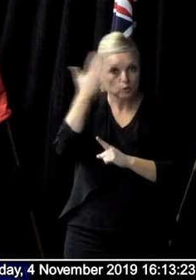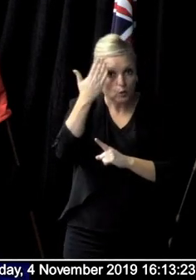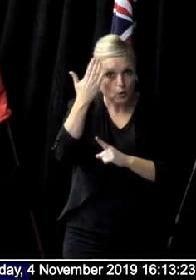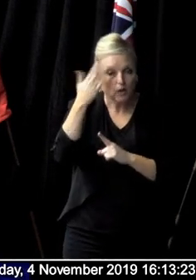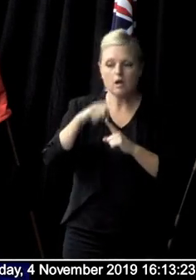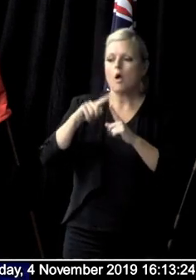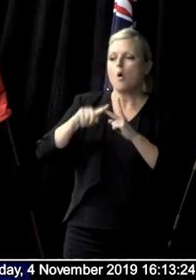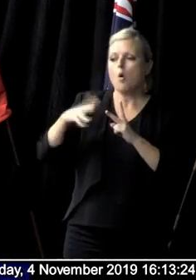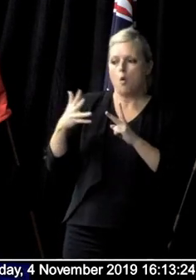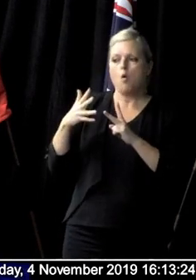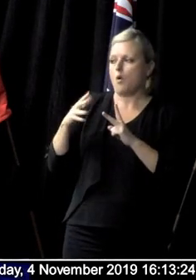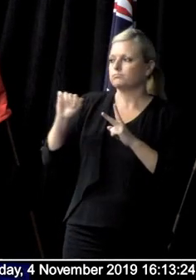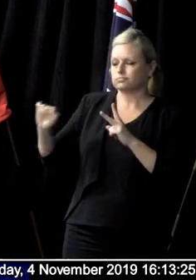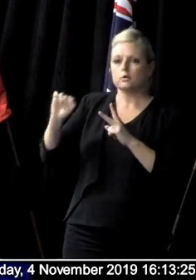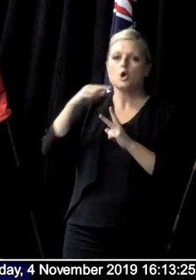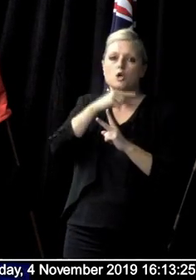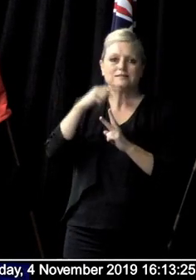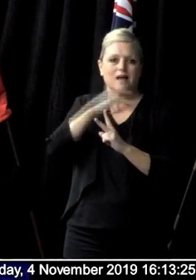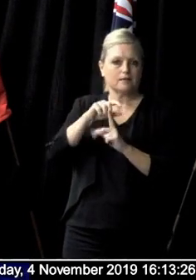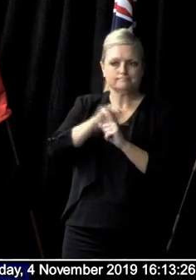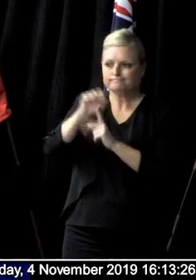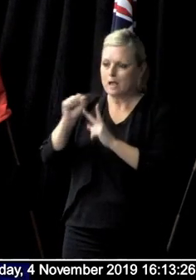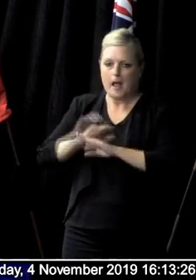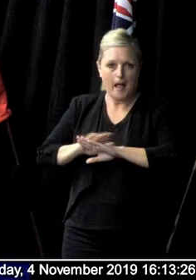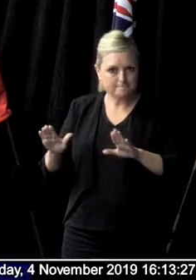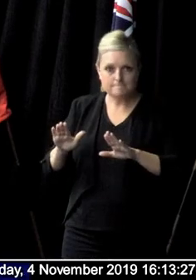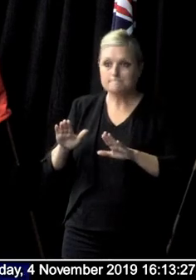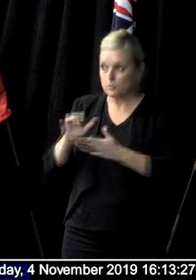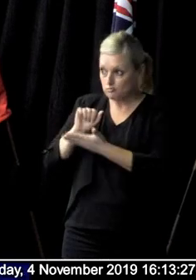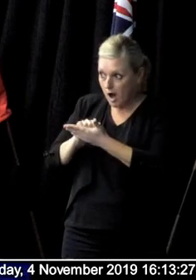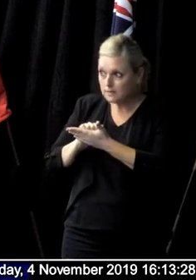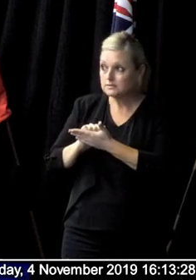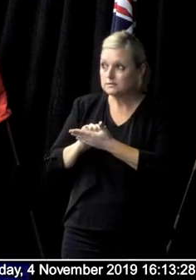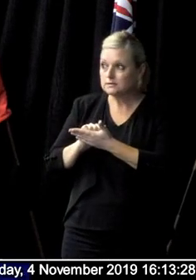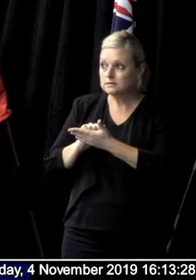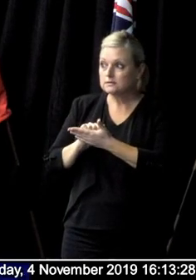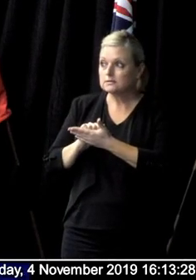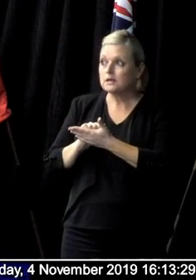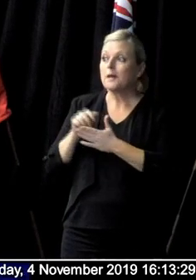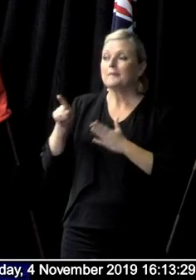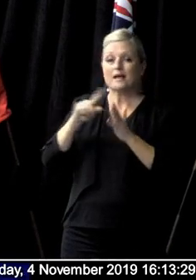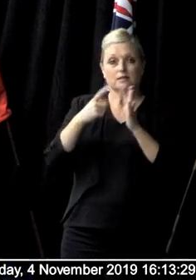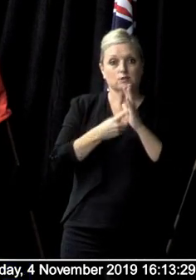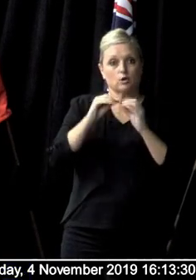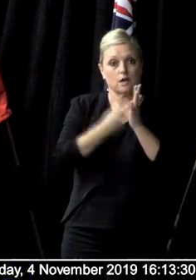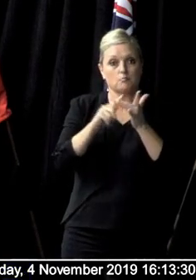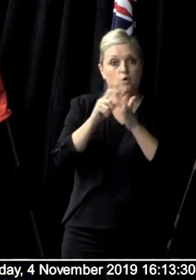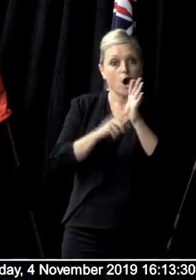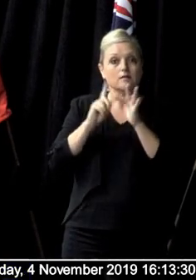Or Dr Bridle’s son’s identity. That’s so, thank you. Does that mean Dr Bridle’s name can’t be mentioned? No, it does not.